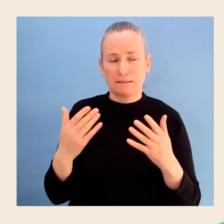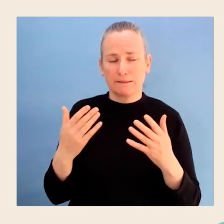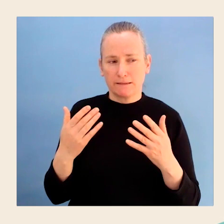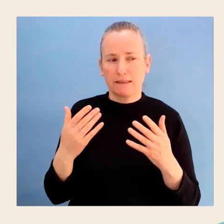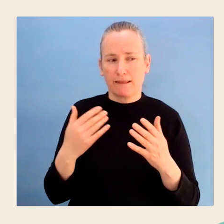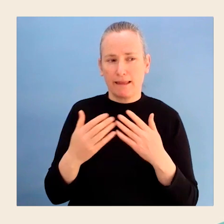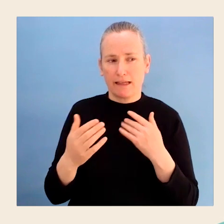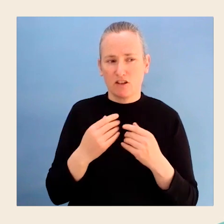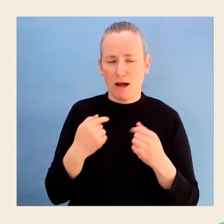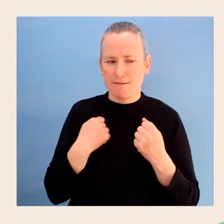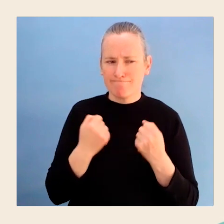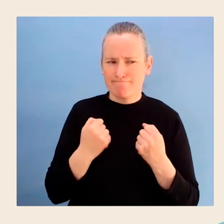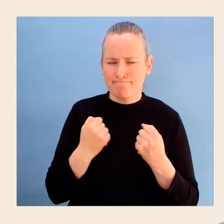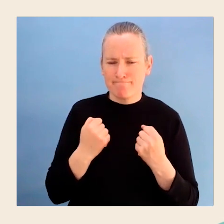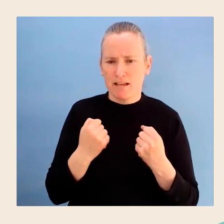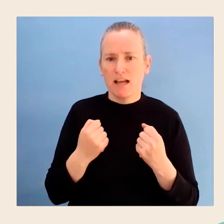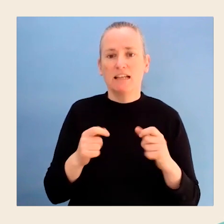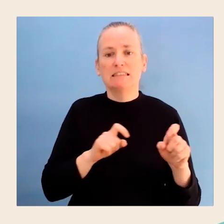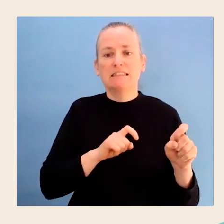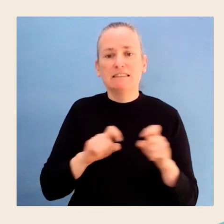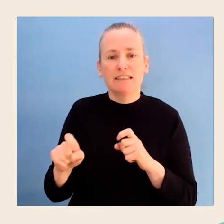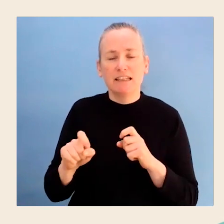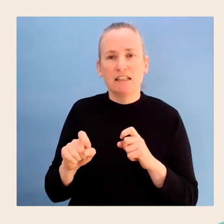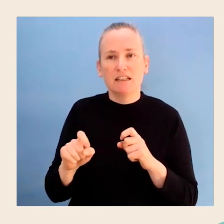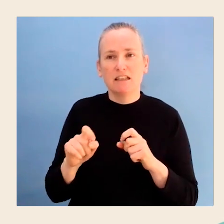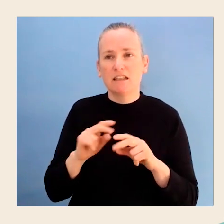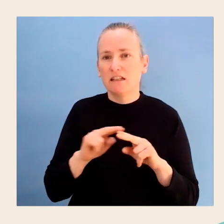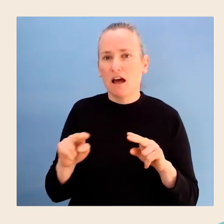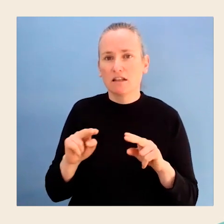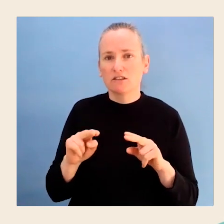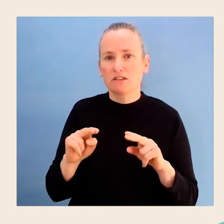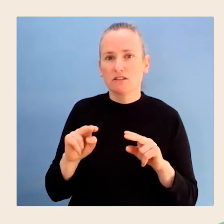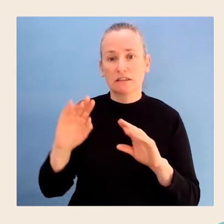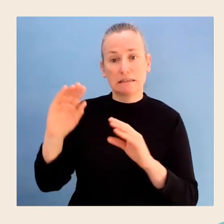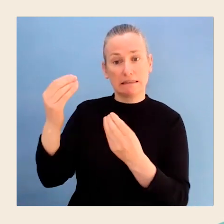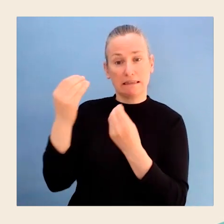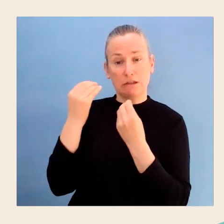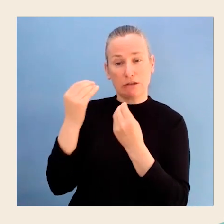is the fact that we're still not taught our history,